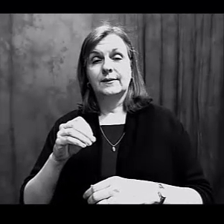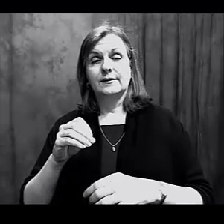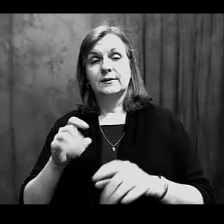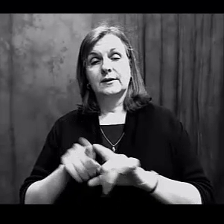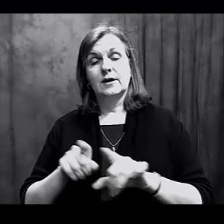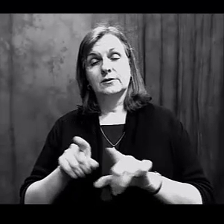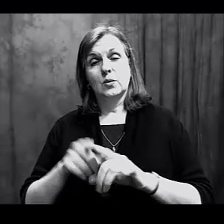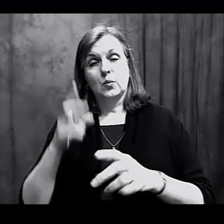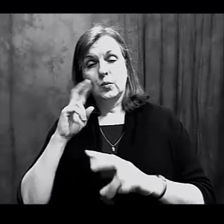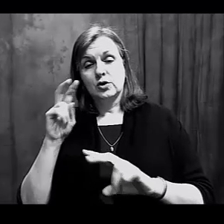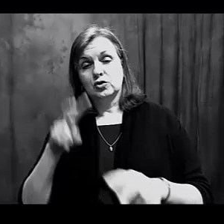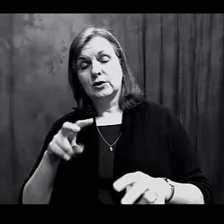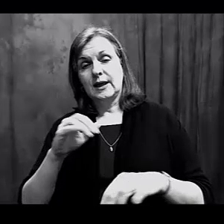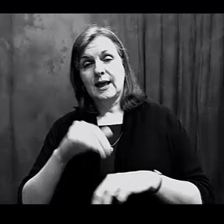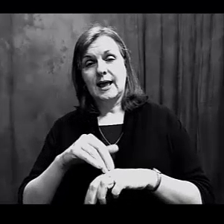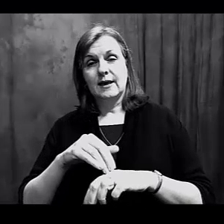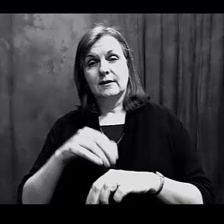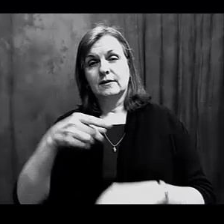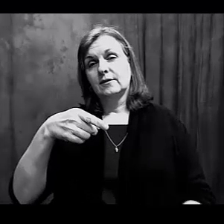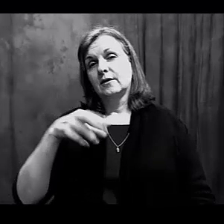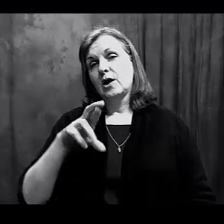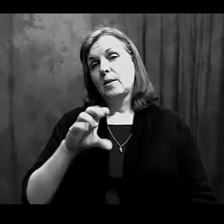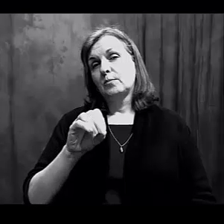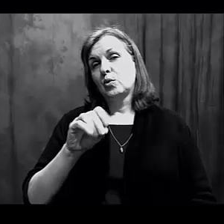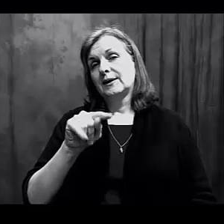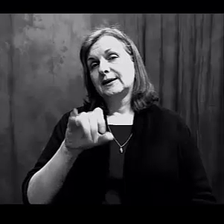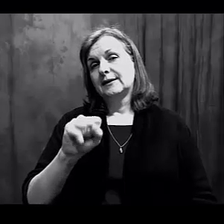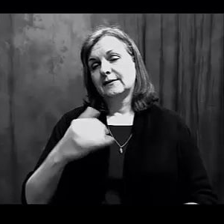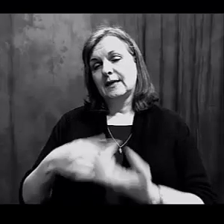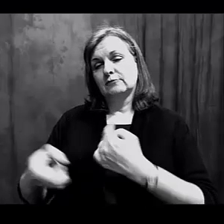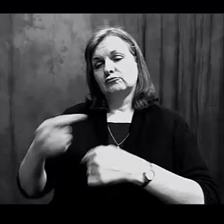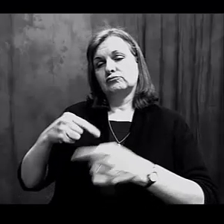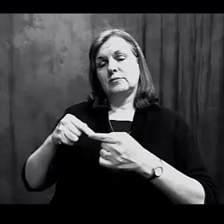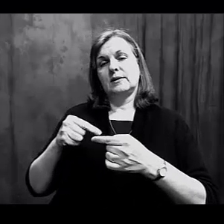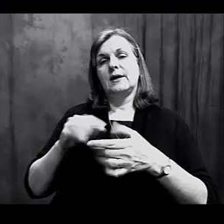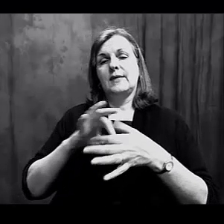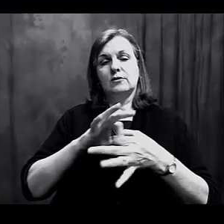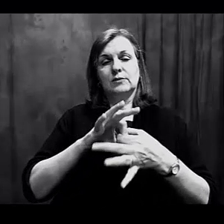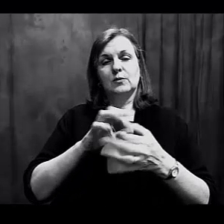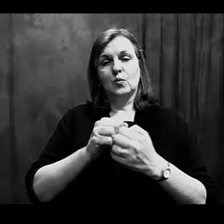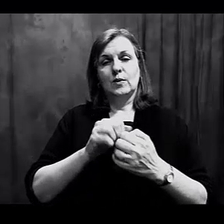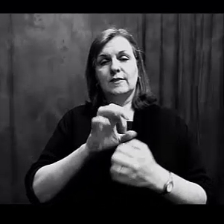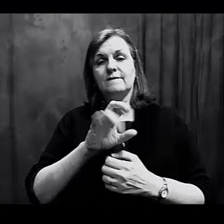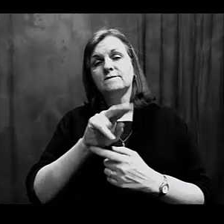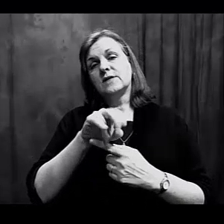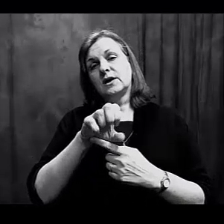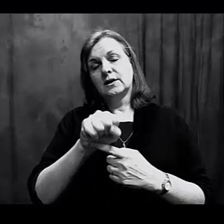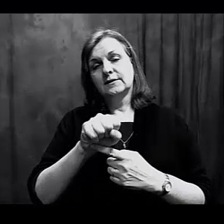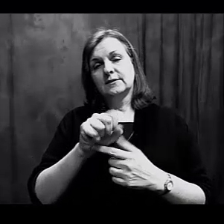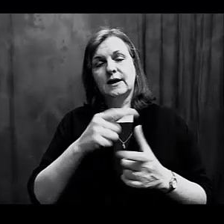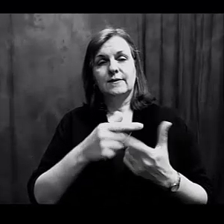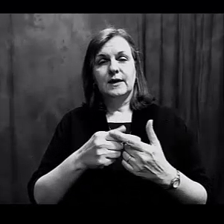systems -- we also look at the protist that would have been a fungus relative